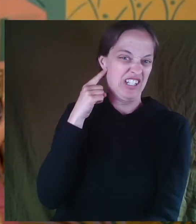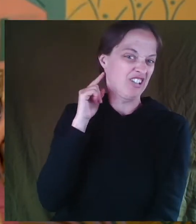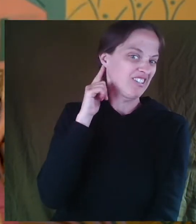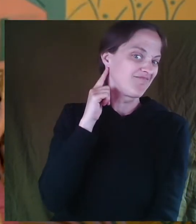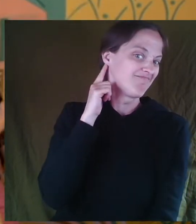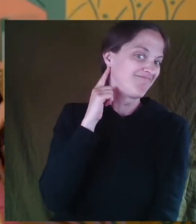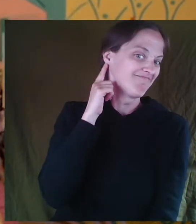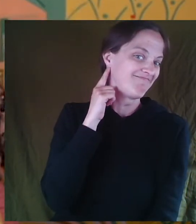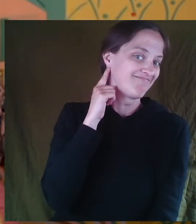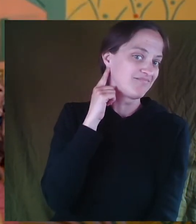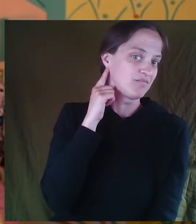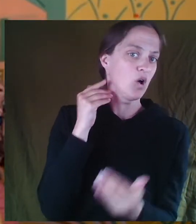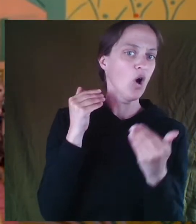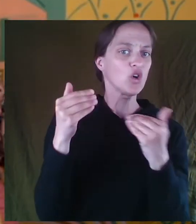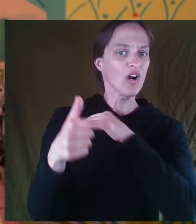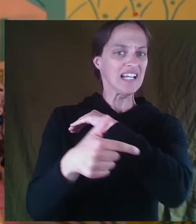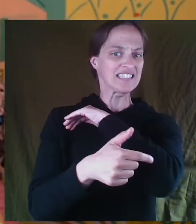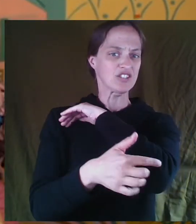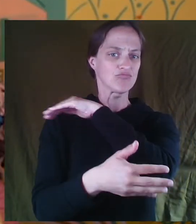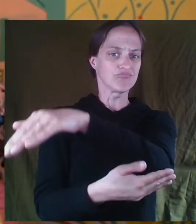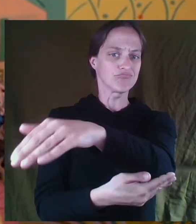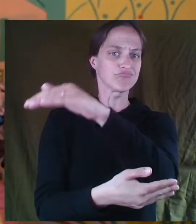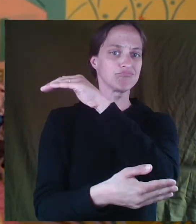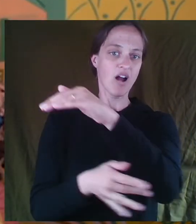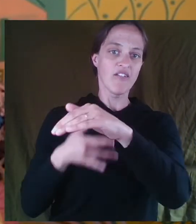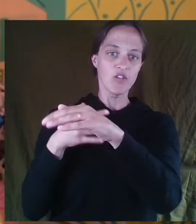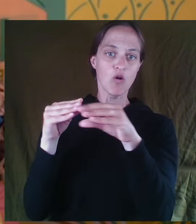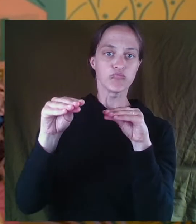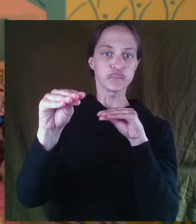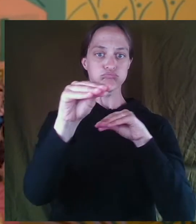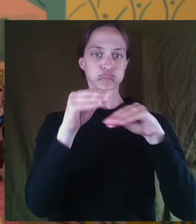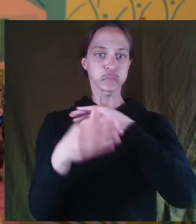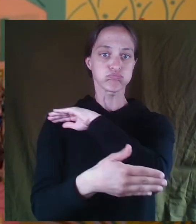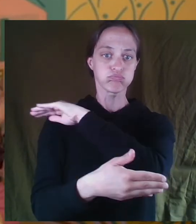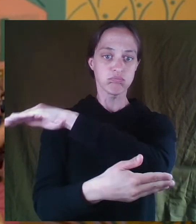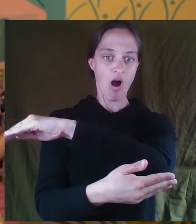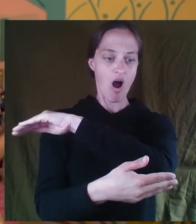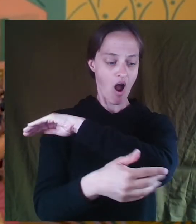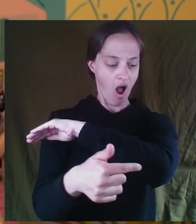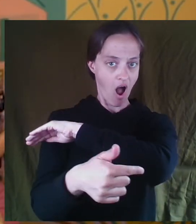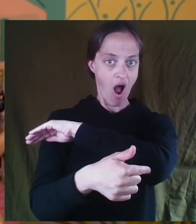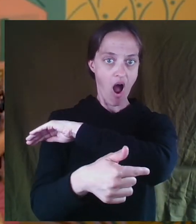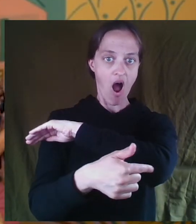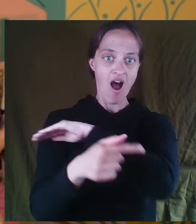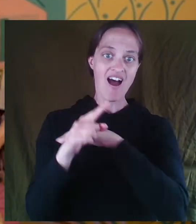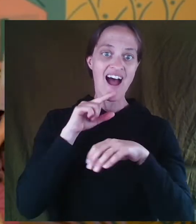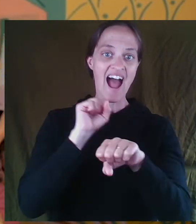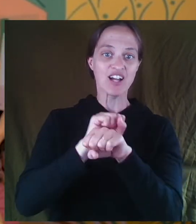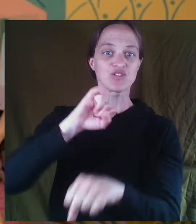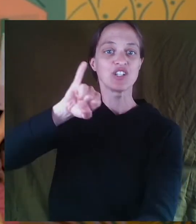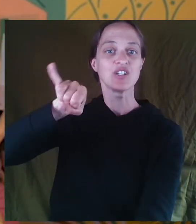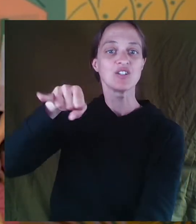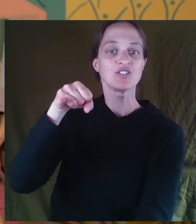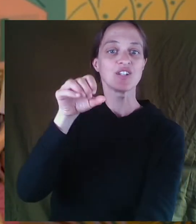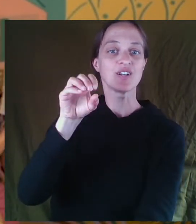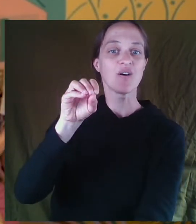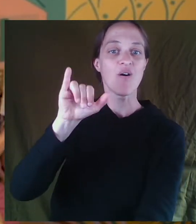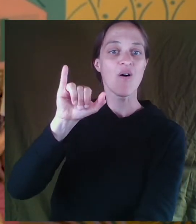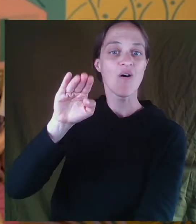Grab your elbow. Feel it bend and move. Your elbow is a joint.